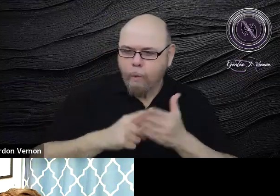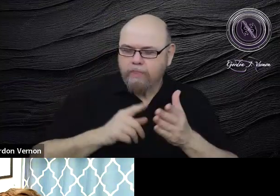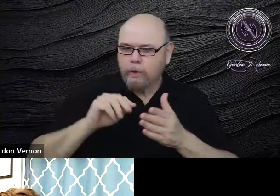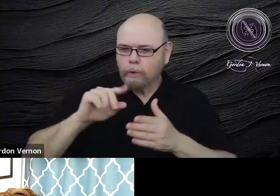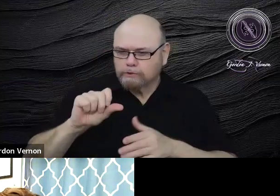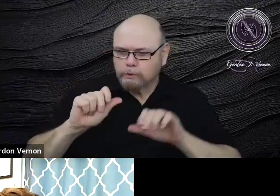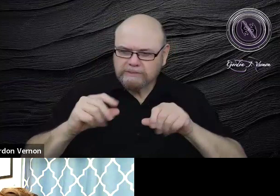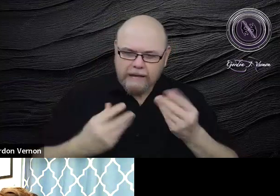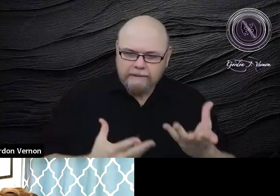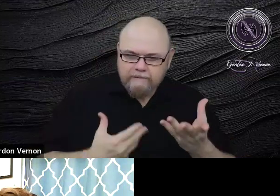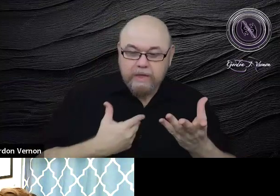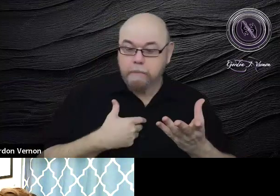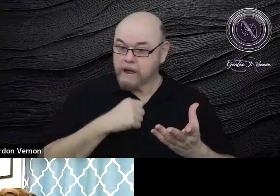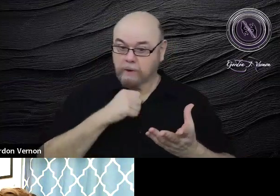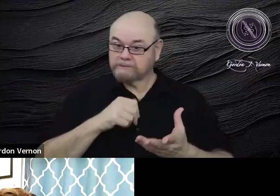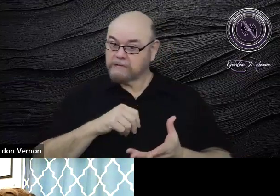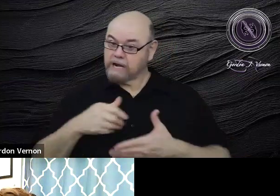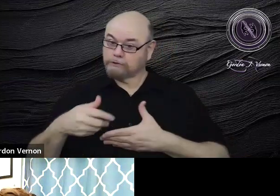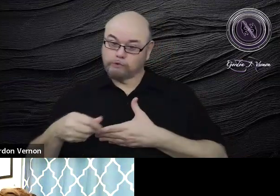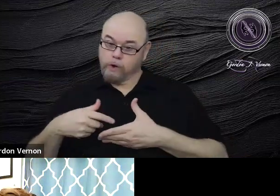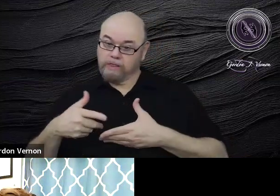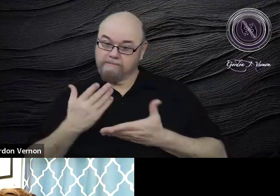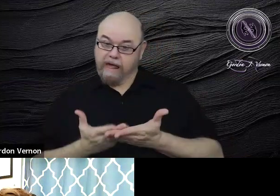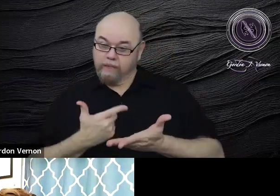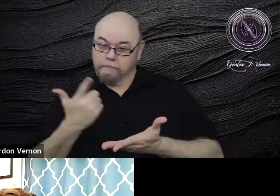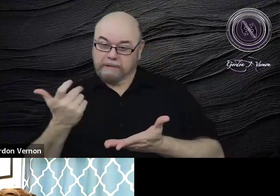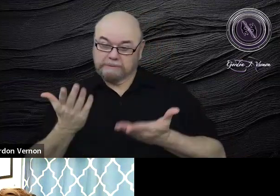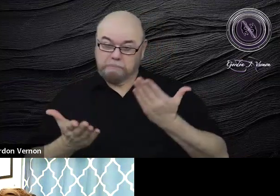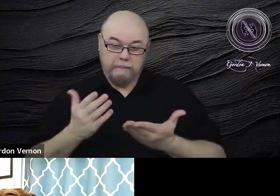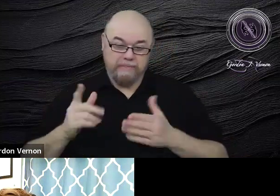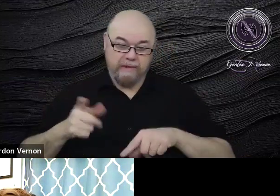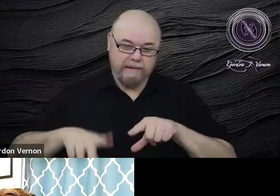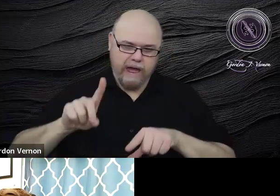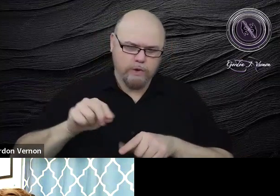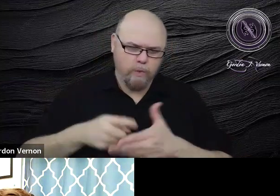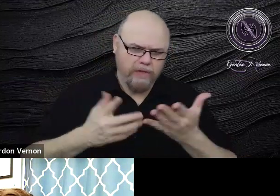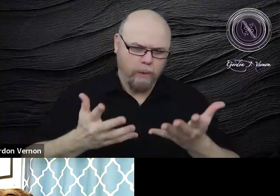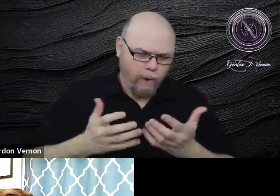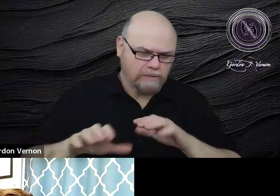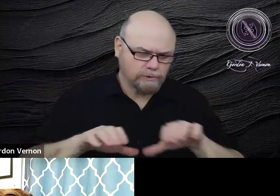And here on the right, you can see that when participants or when this participant was facing